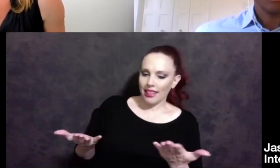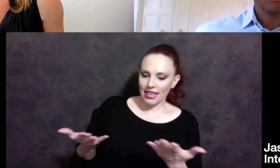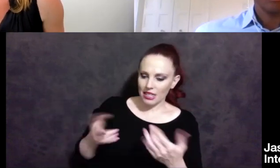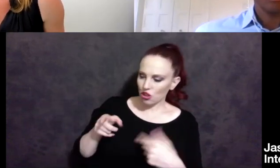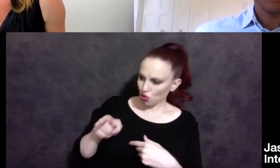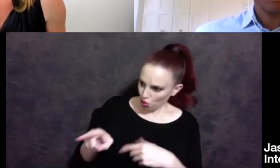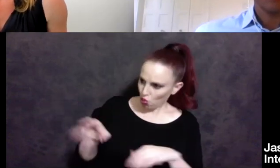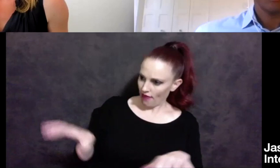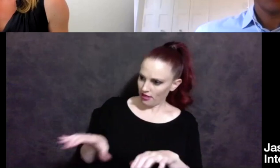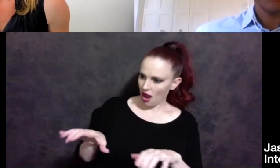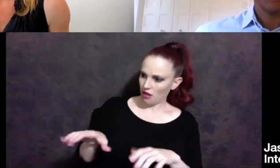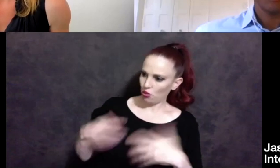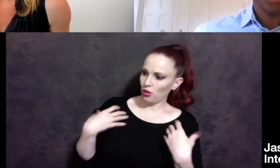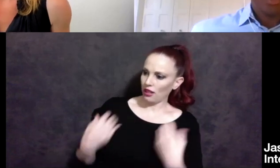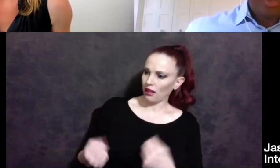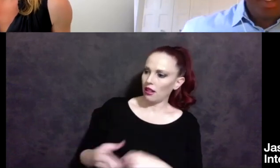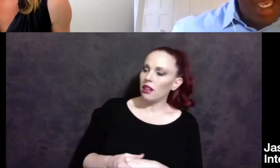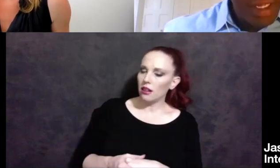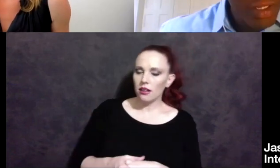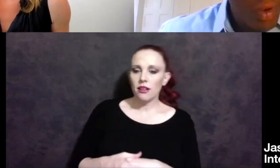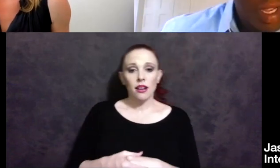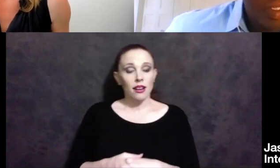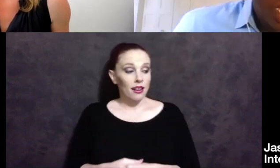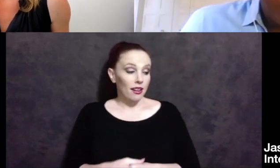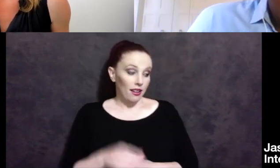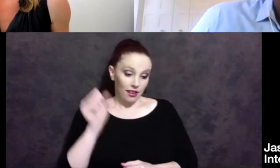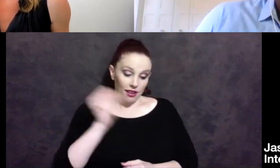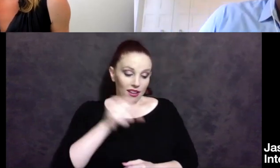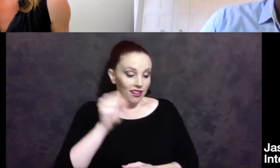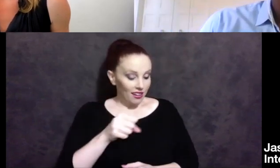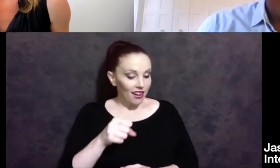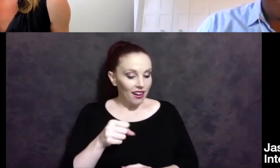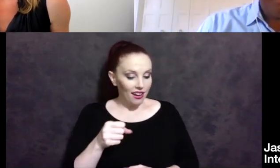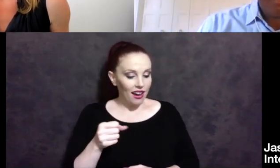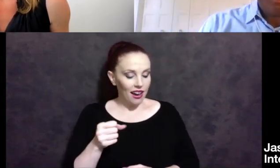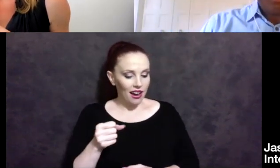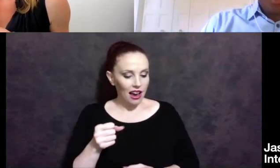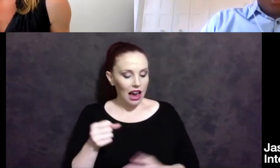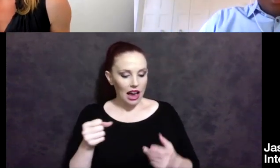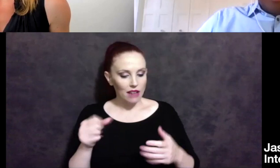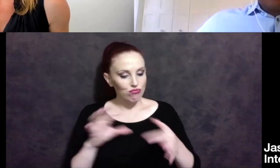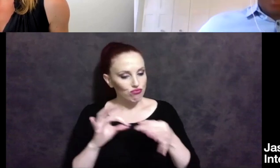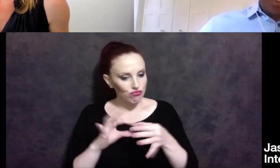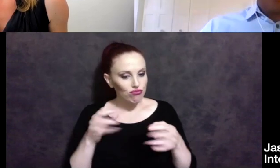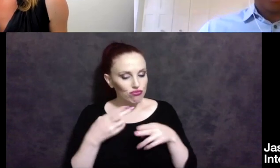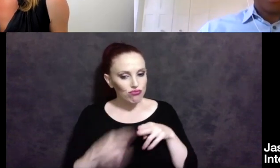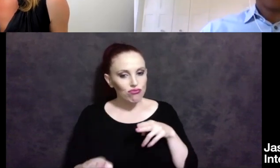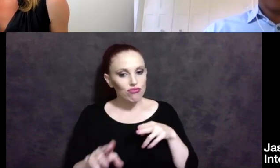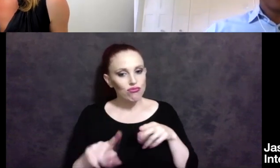have done to heal? I talked briefly about the yoga classes and